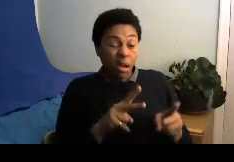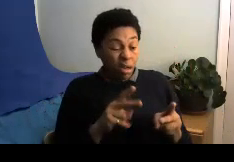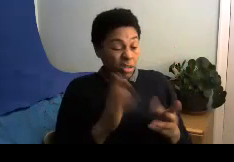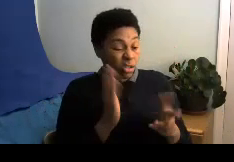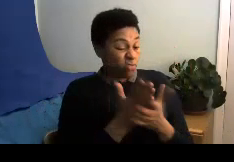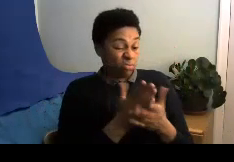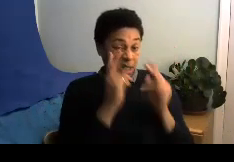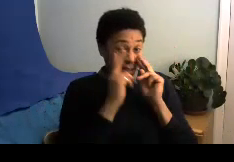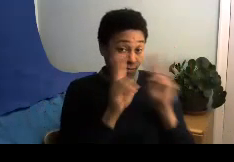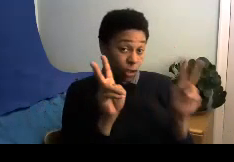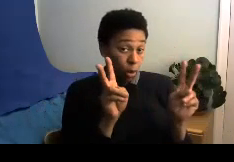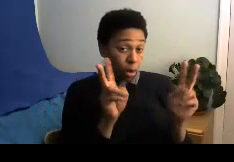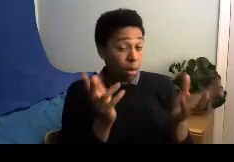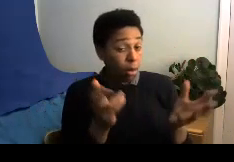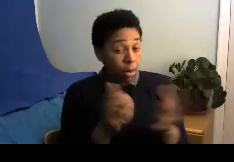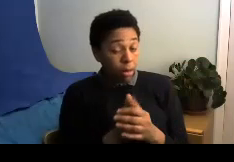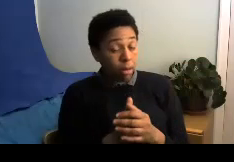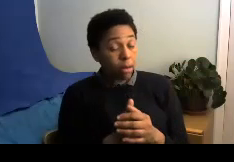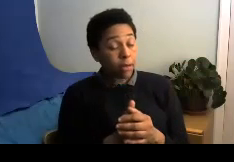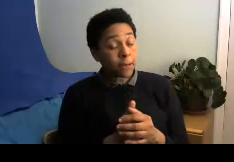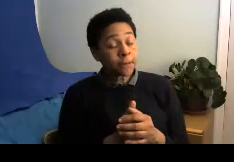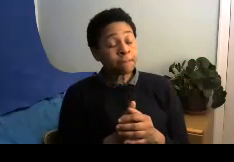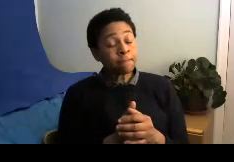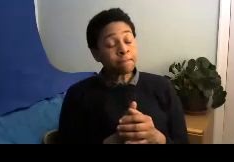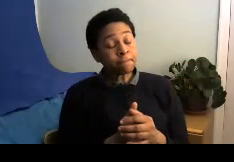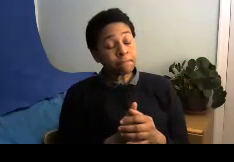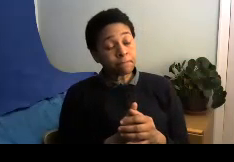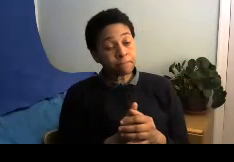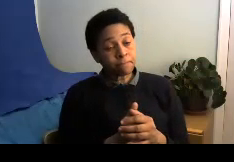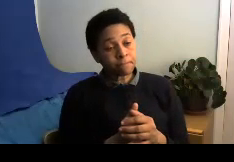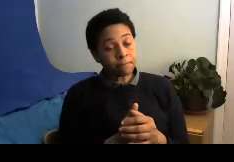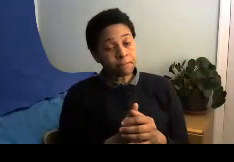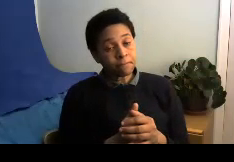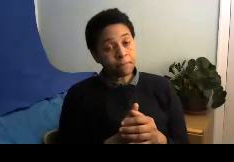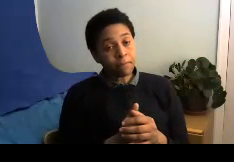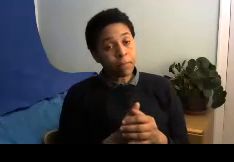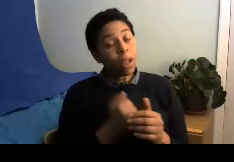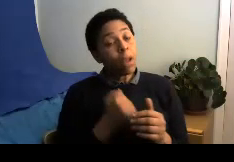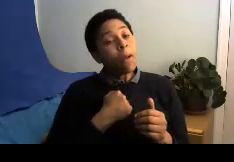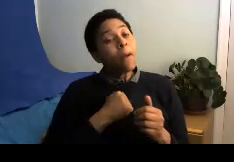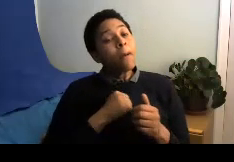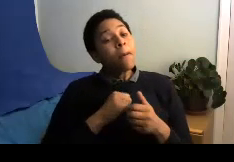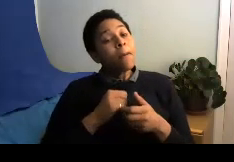just my style. And, um, it's funny, my friend, Willie, um,